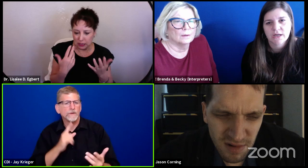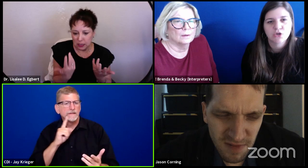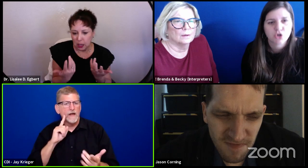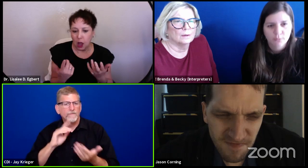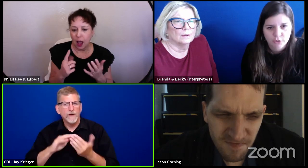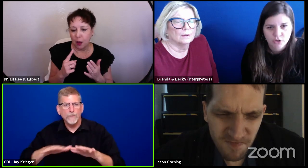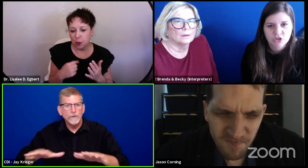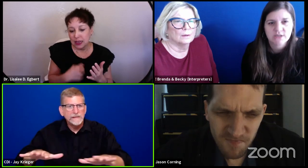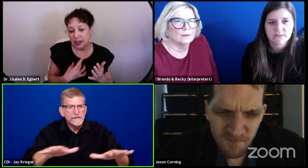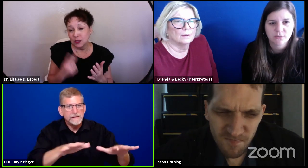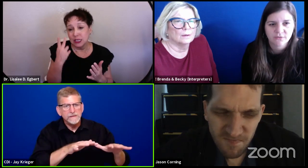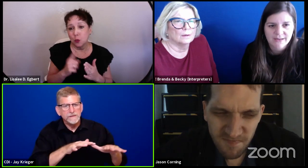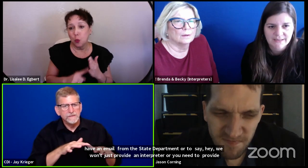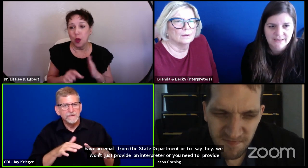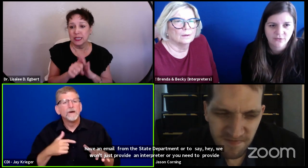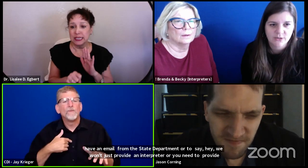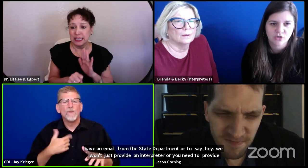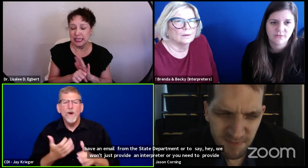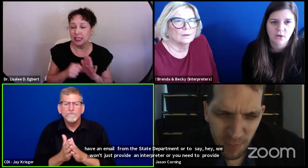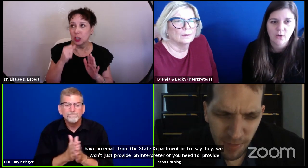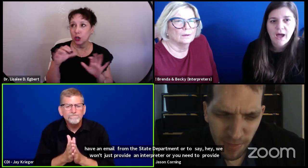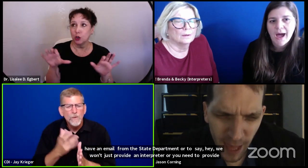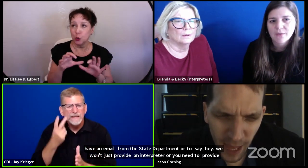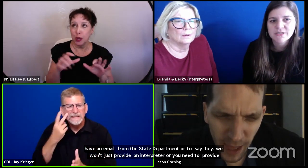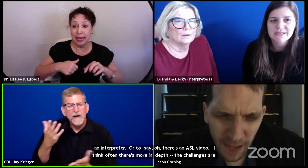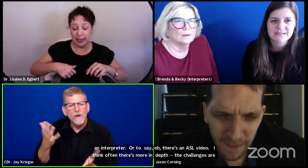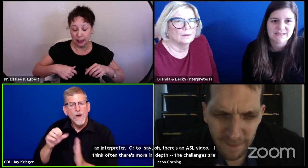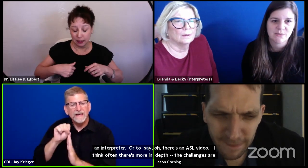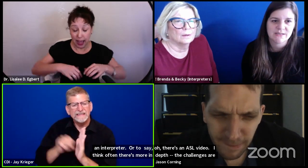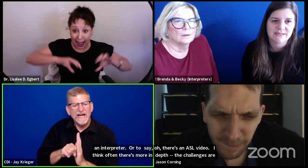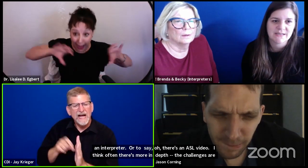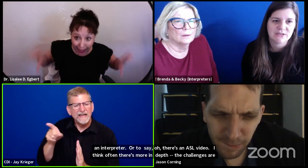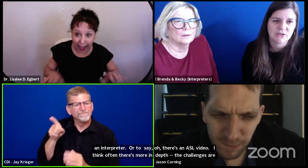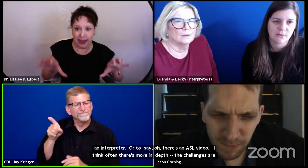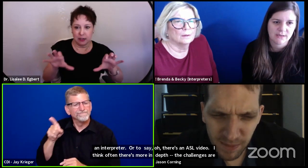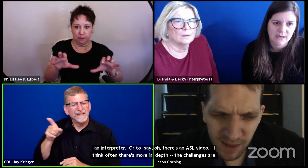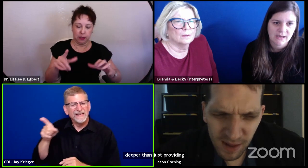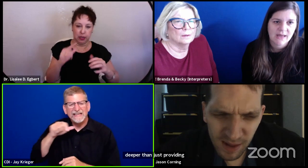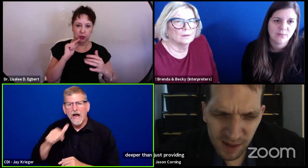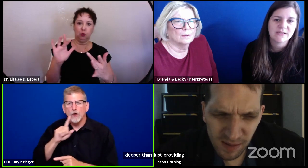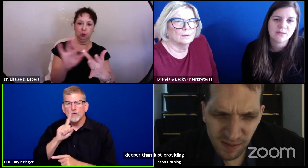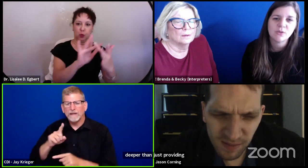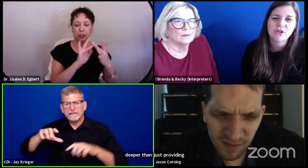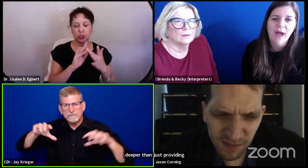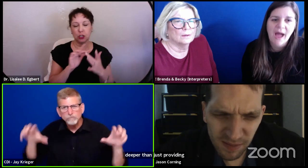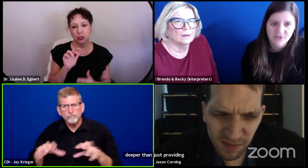an interpreter, just providing an informational video. I would just like to see what the state is doing. What's their actions.